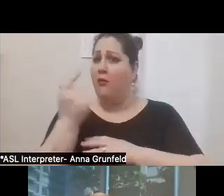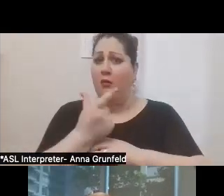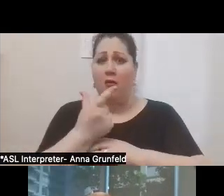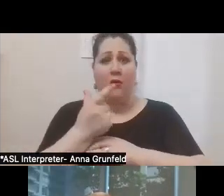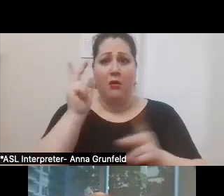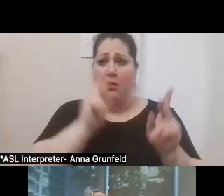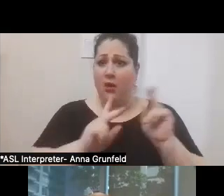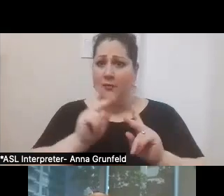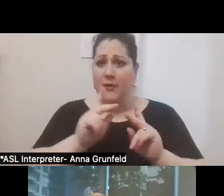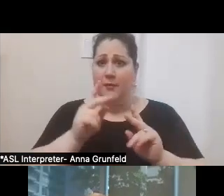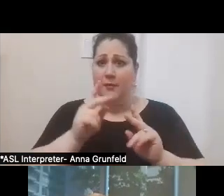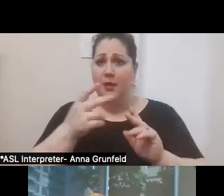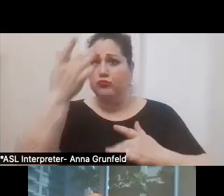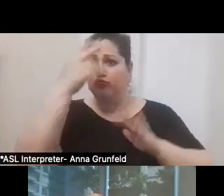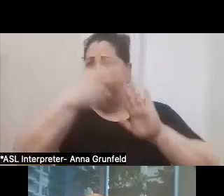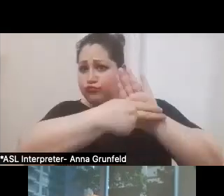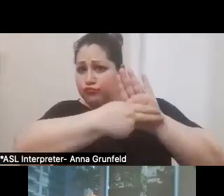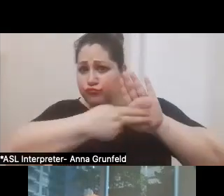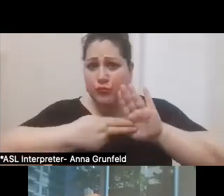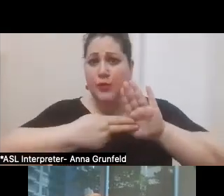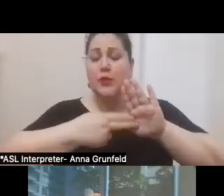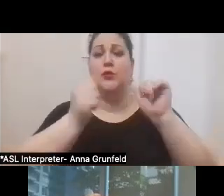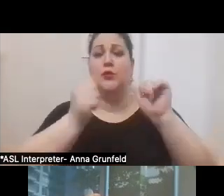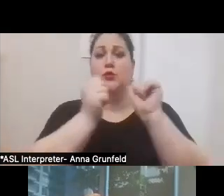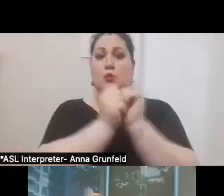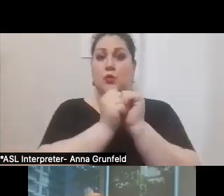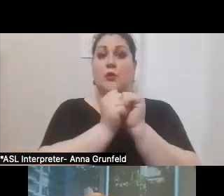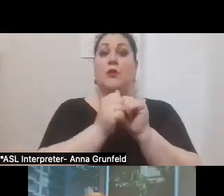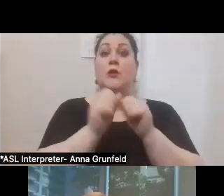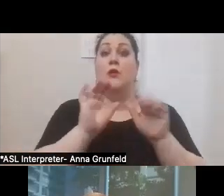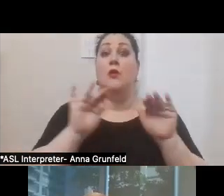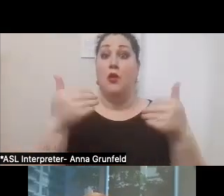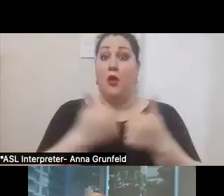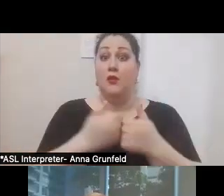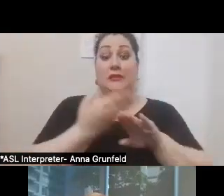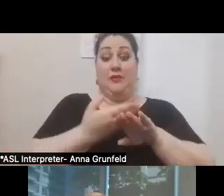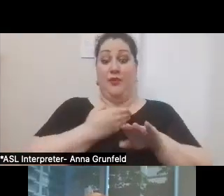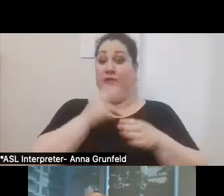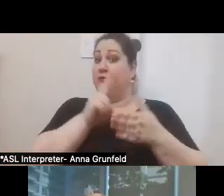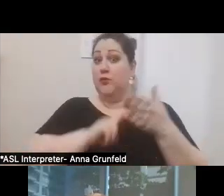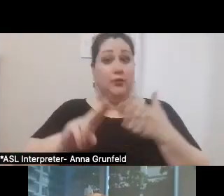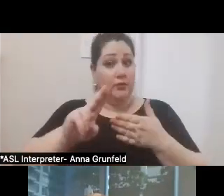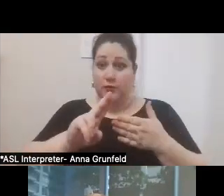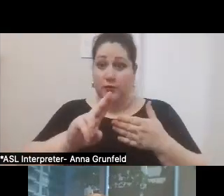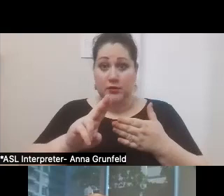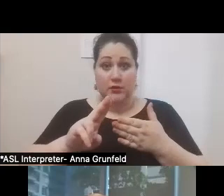And for those that are diagnosed, some of them are poorly assessed.